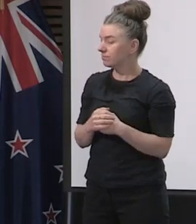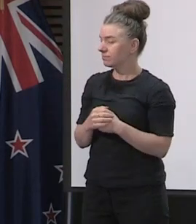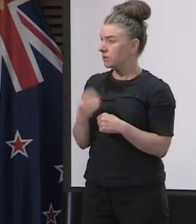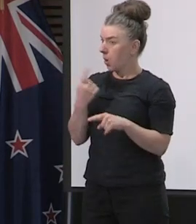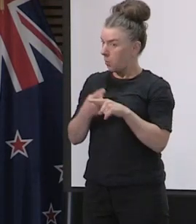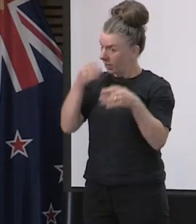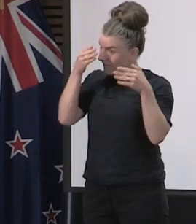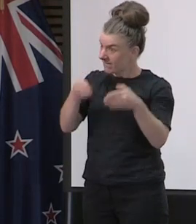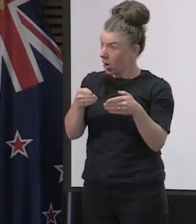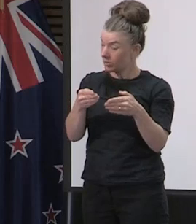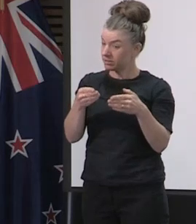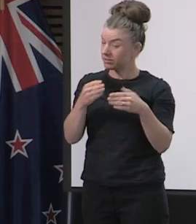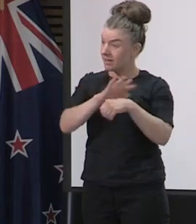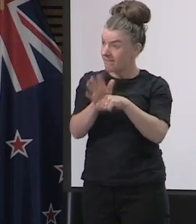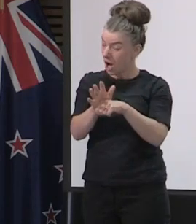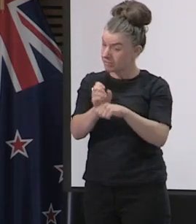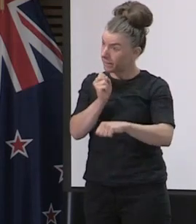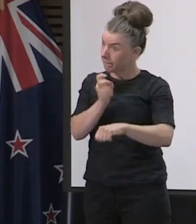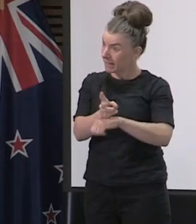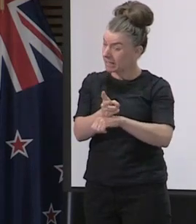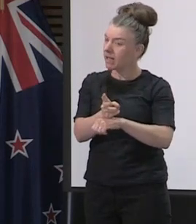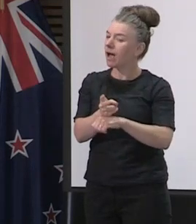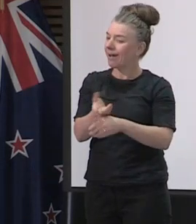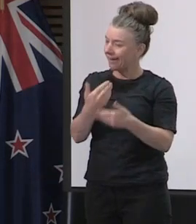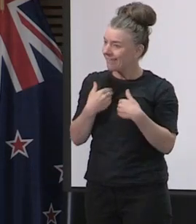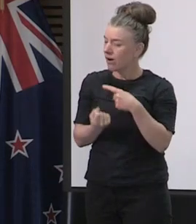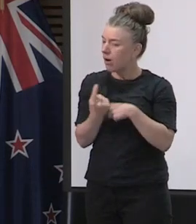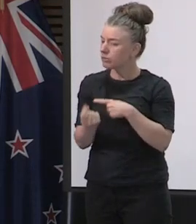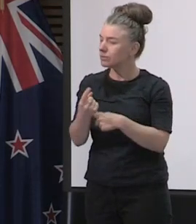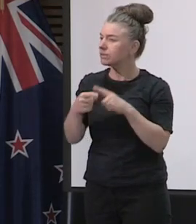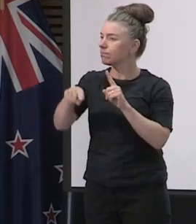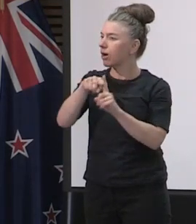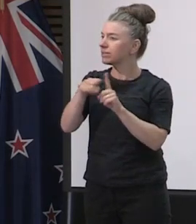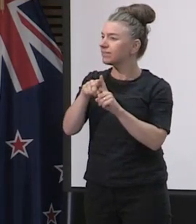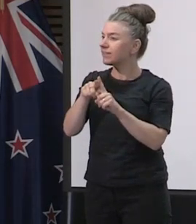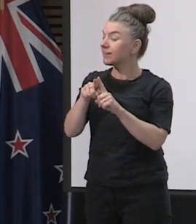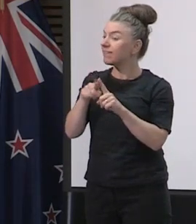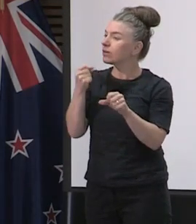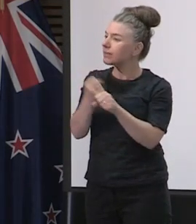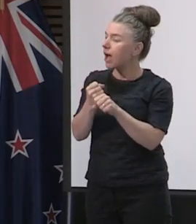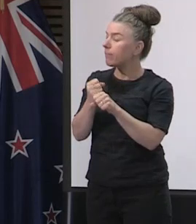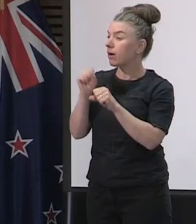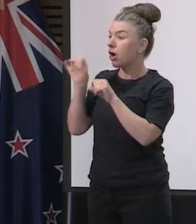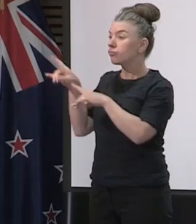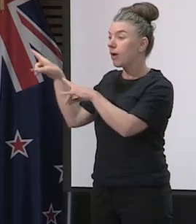the projected ranges. Dealing to the virus quickly, also allows other economic